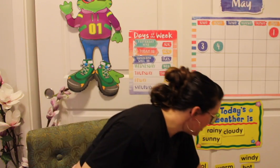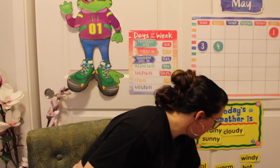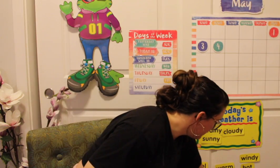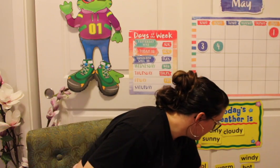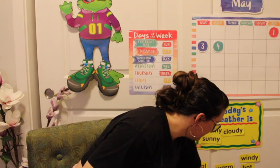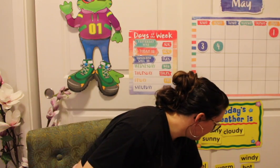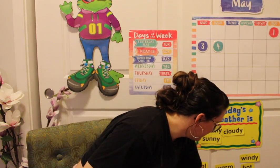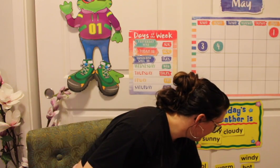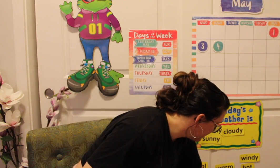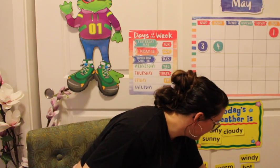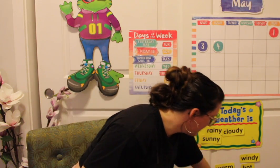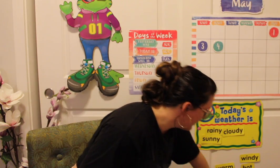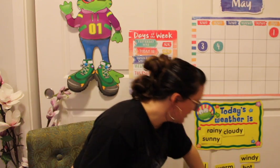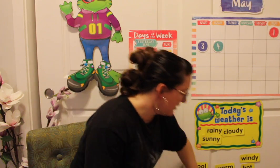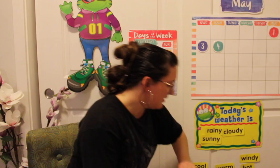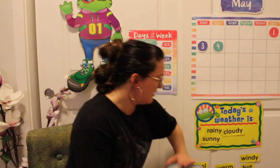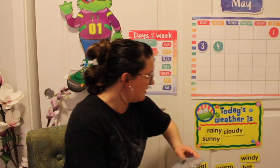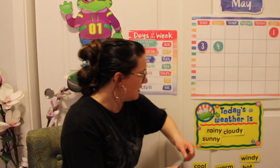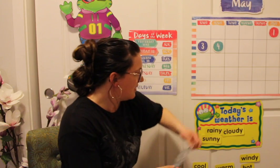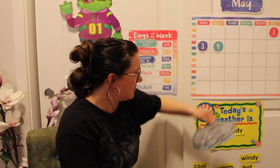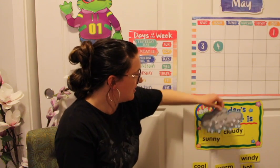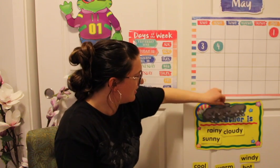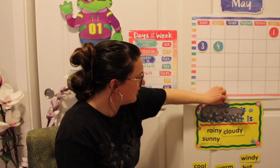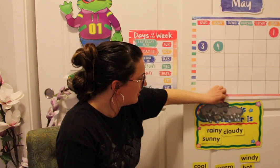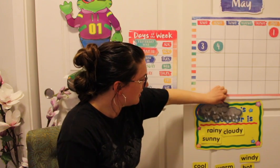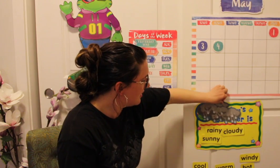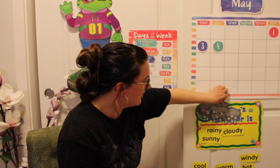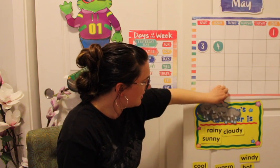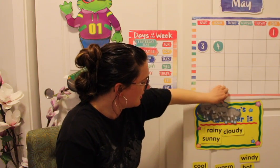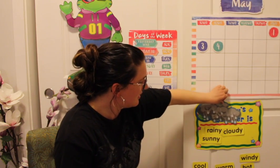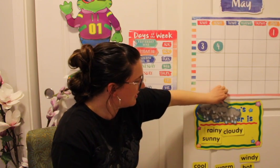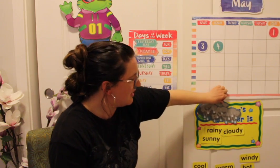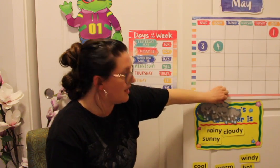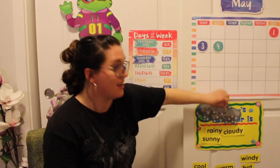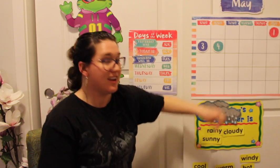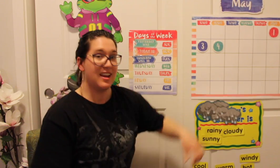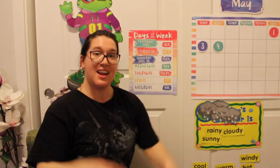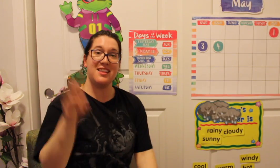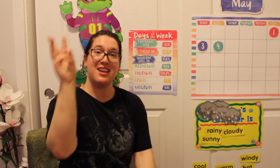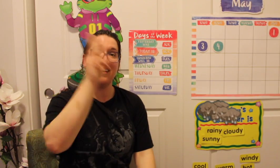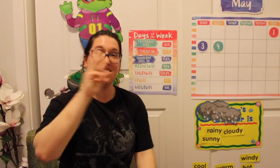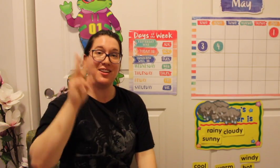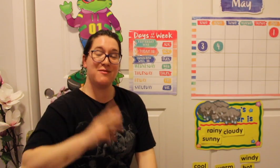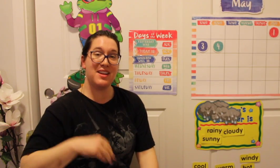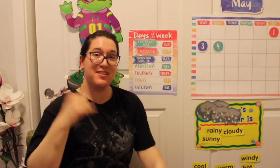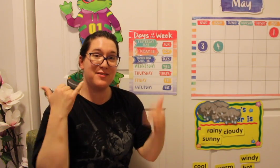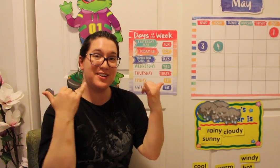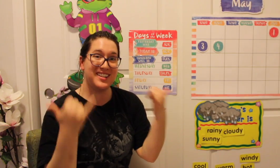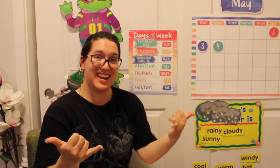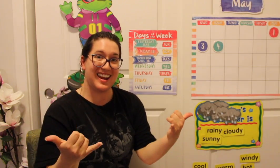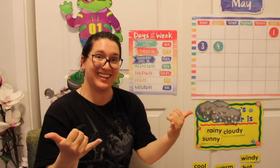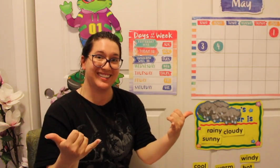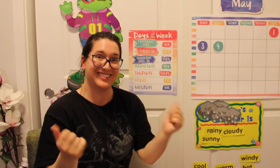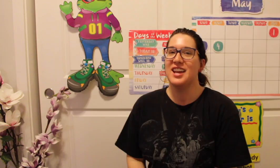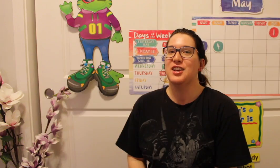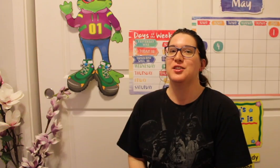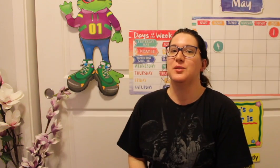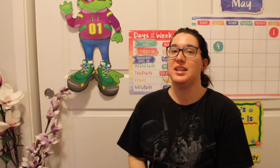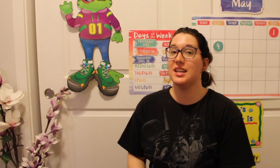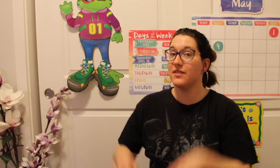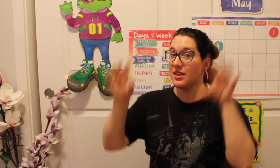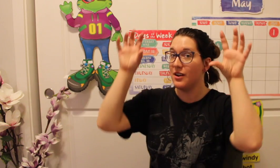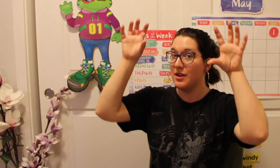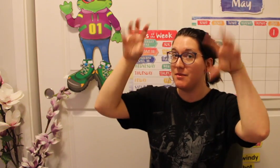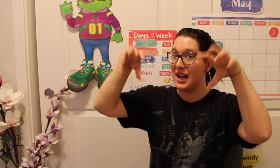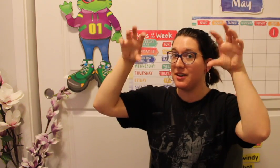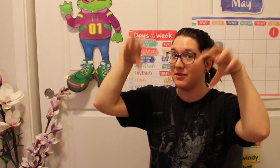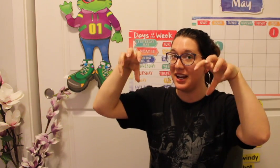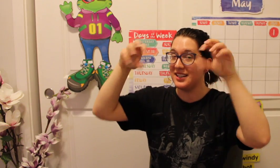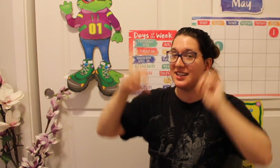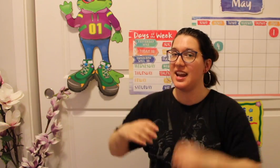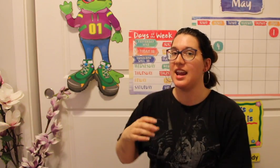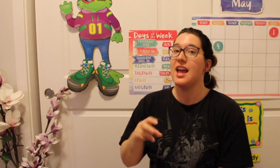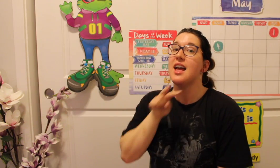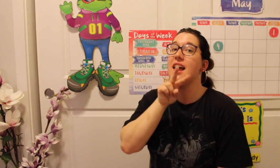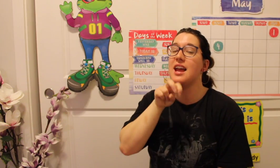it up and there is our weather for today so even though it might rain today Henry